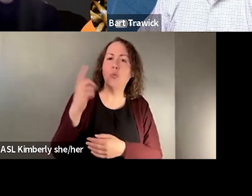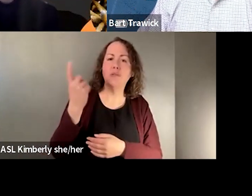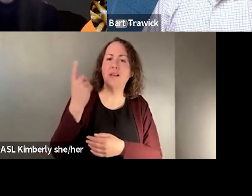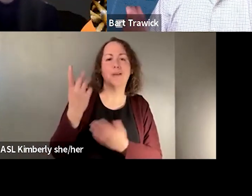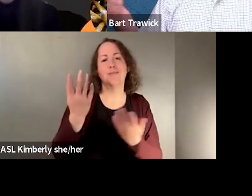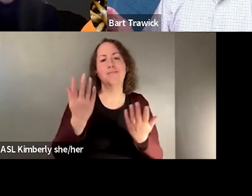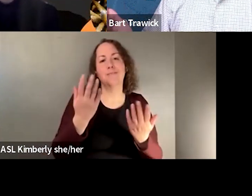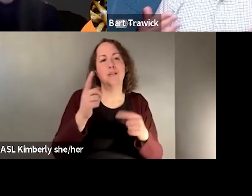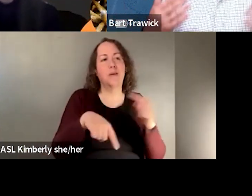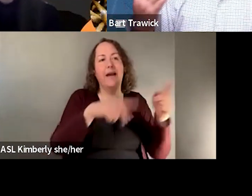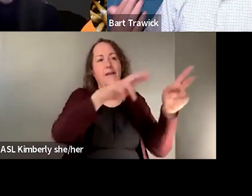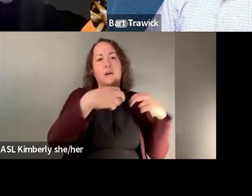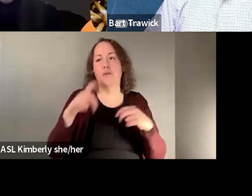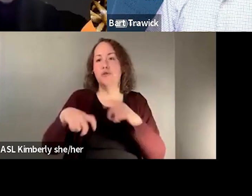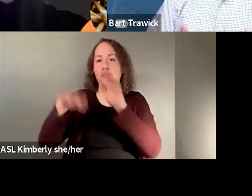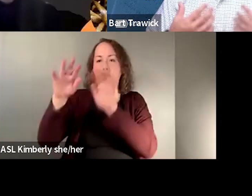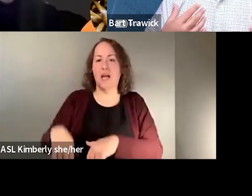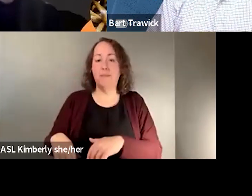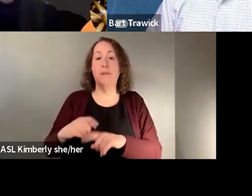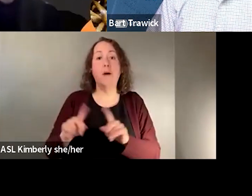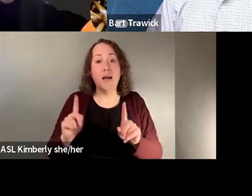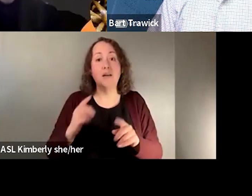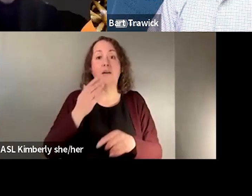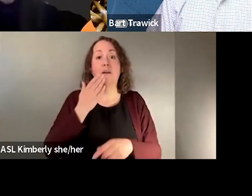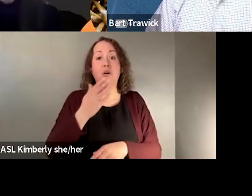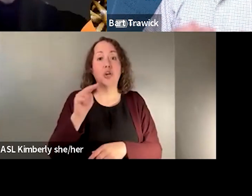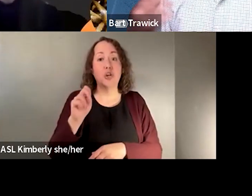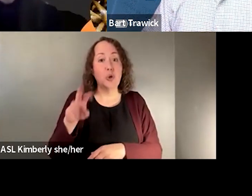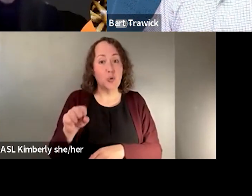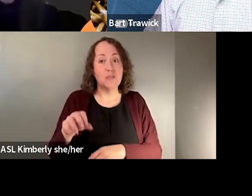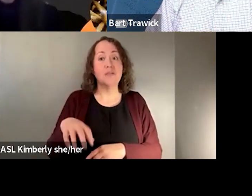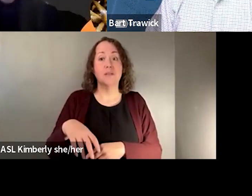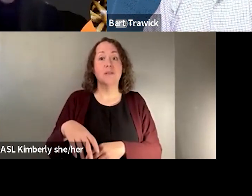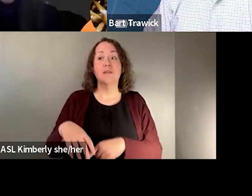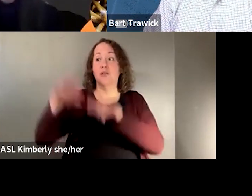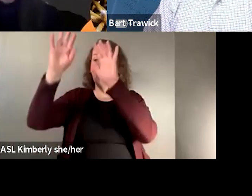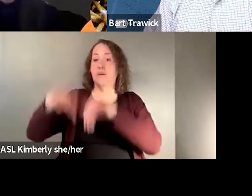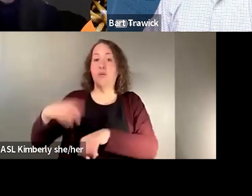But good news is -- you type it in once, it's in the system whenever you want to make updates